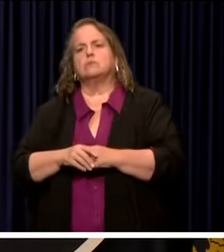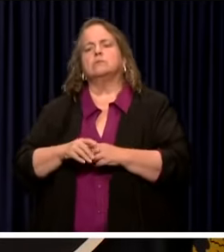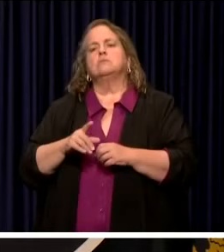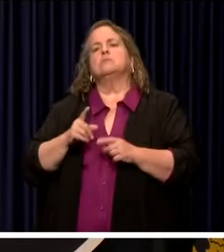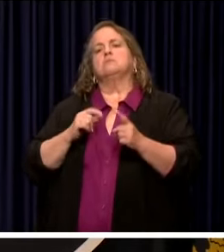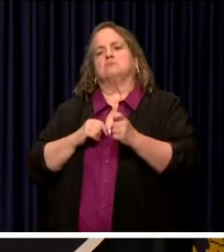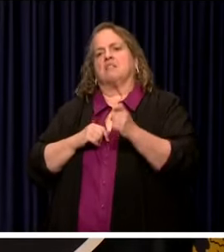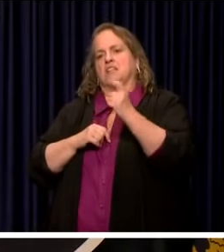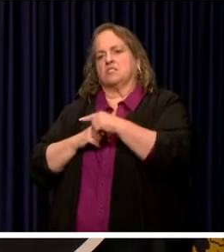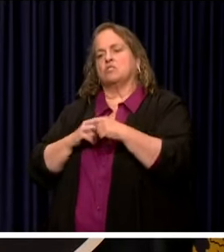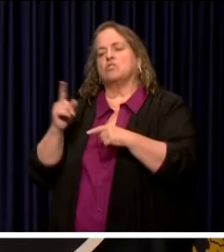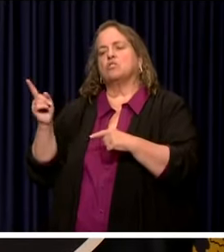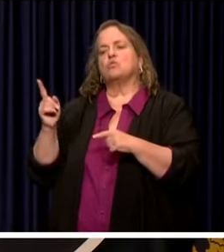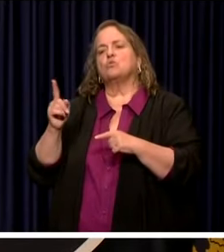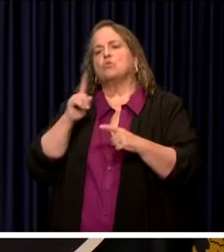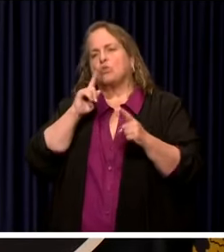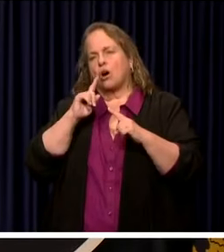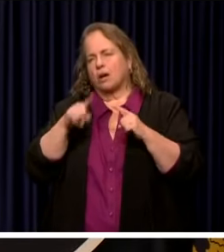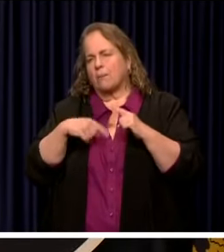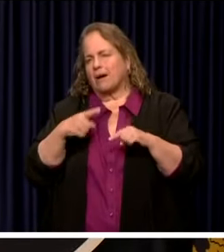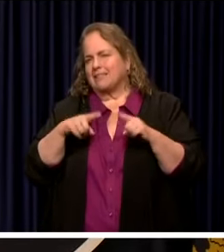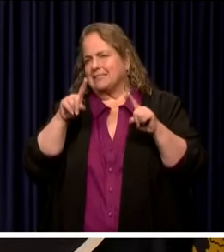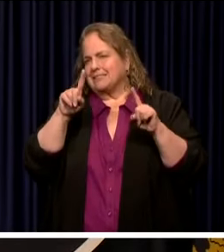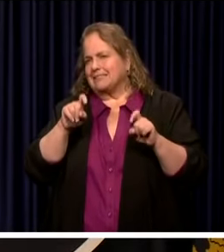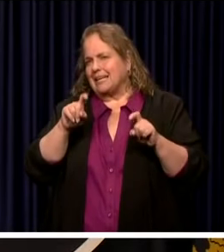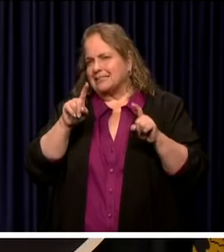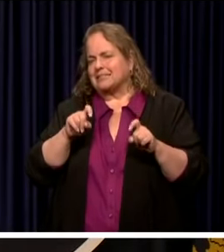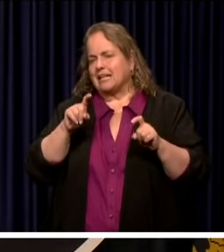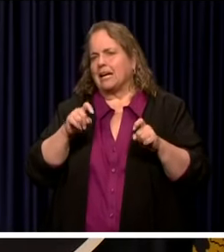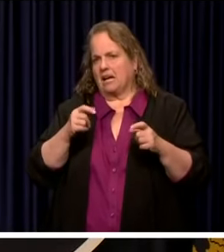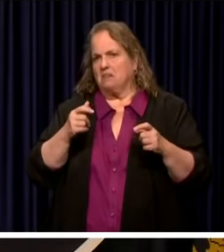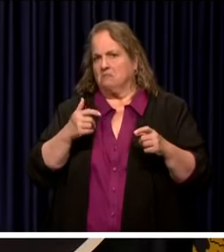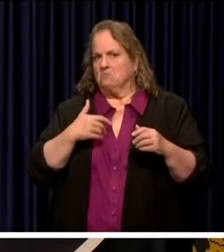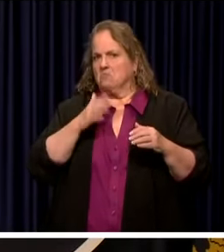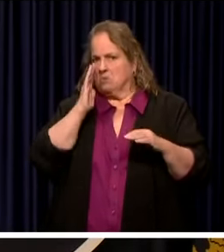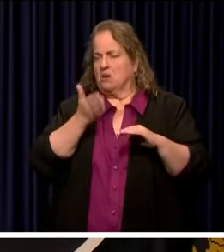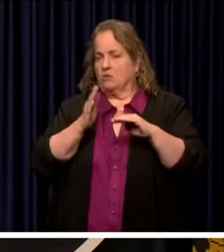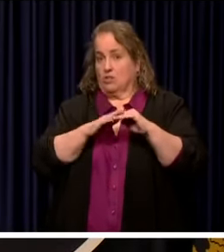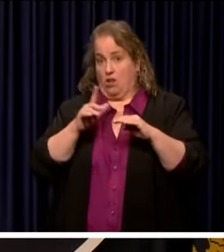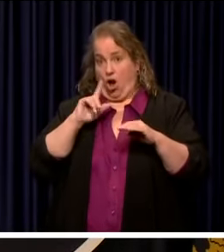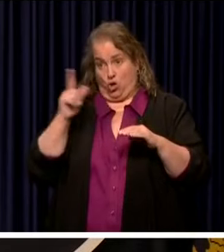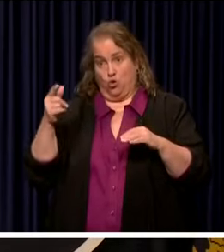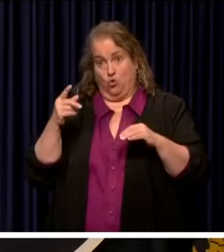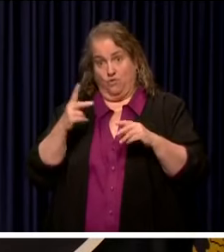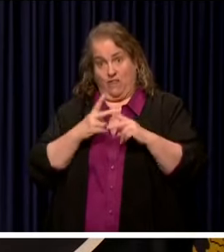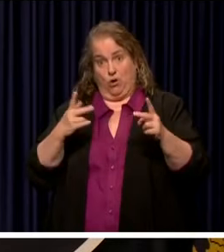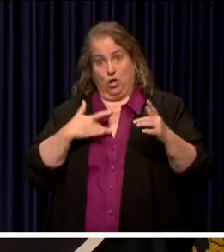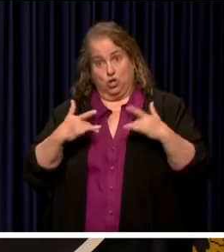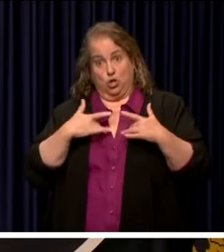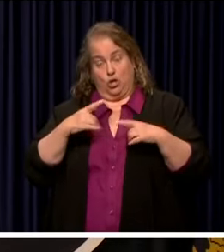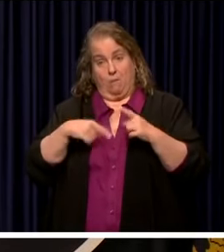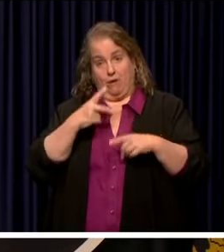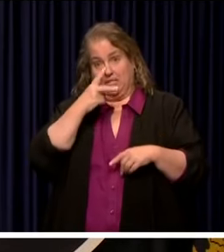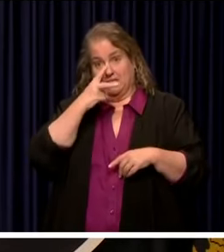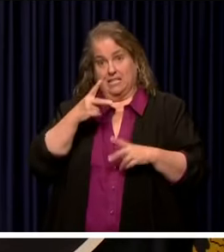SUSTAIN IT IS A DAY WE'RE CLOSER TO BEING ABLE TO DO EVEN MORE IN